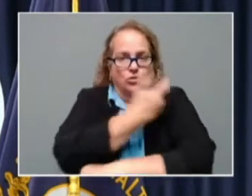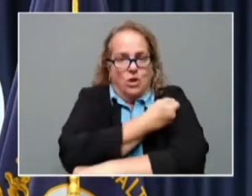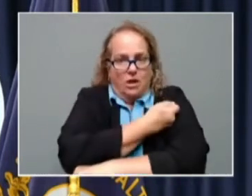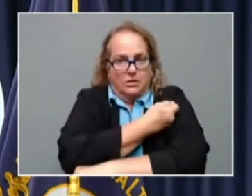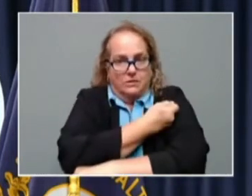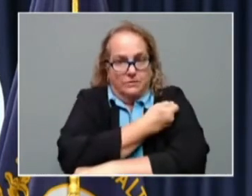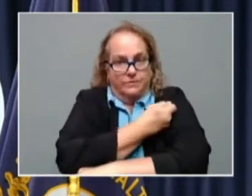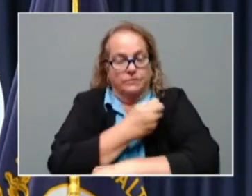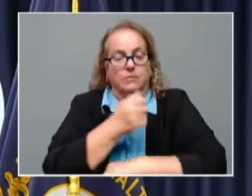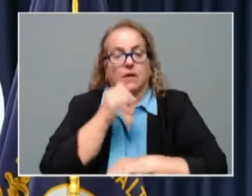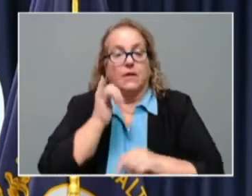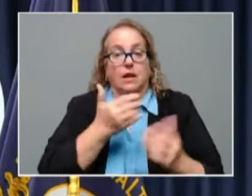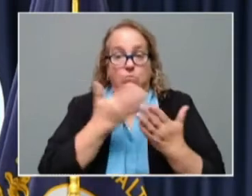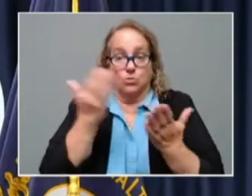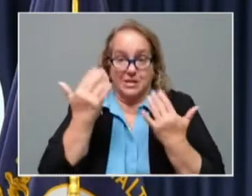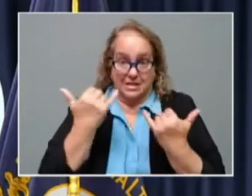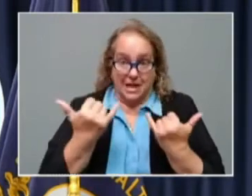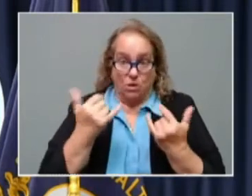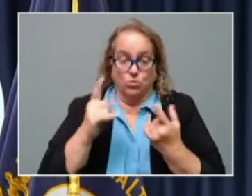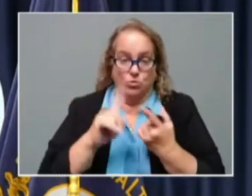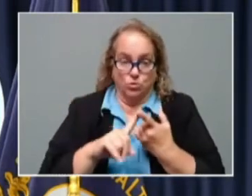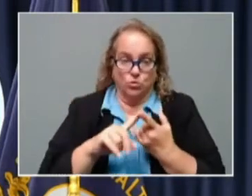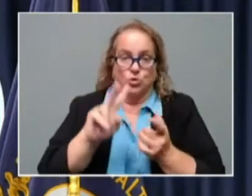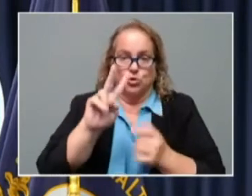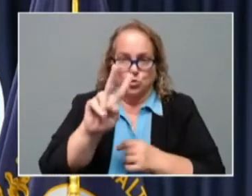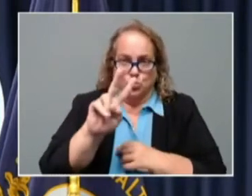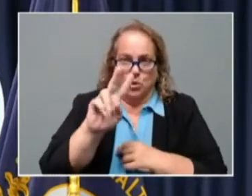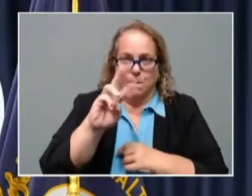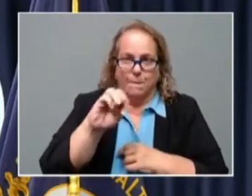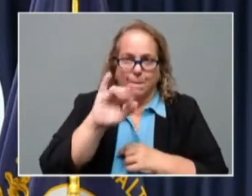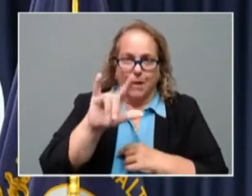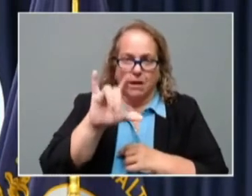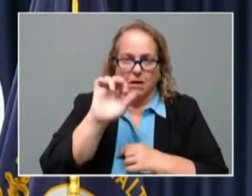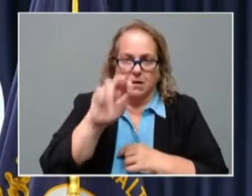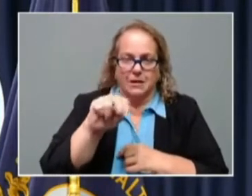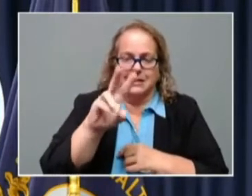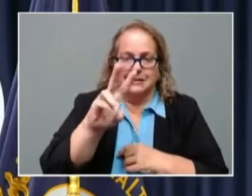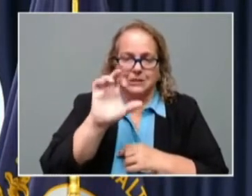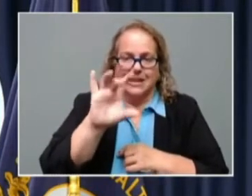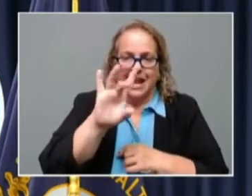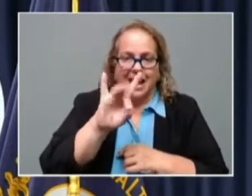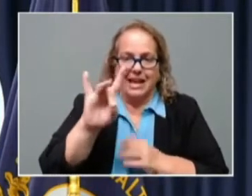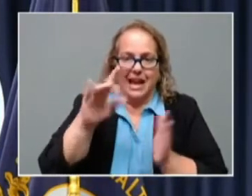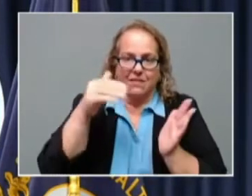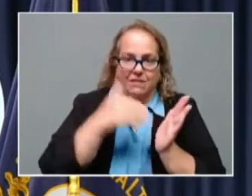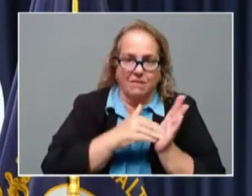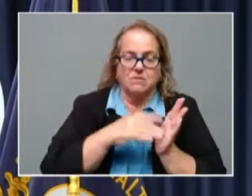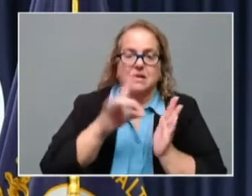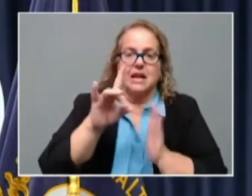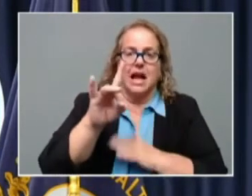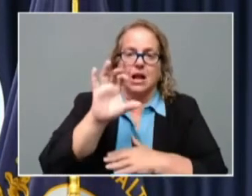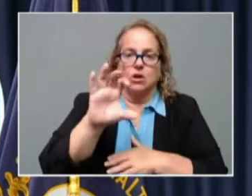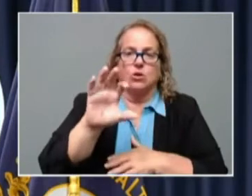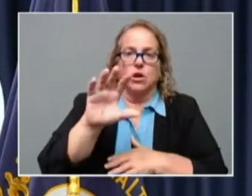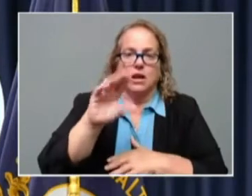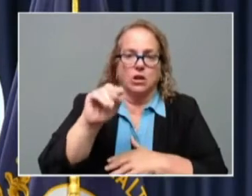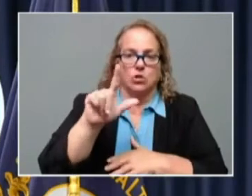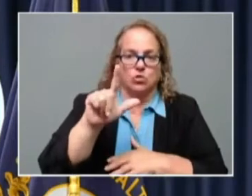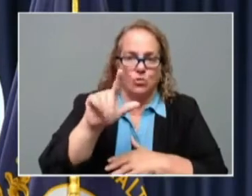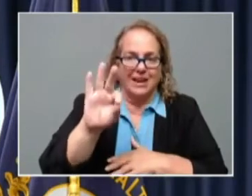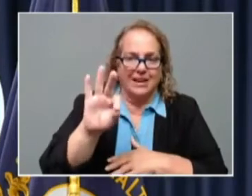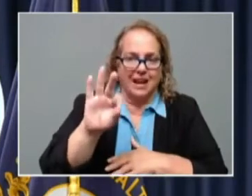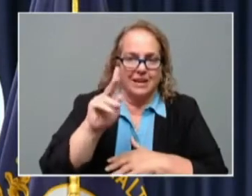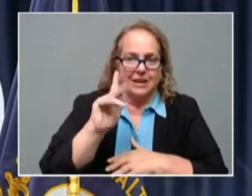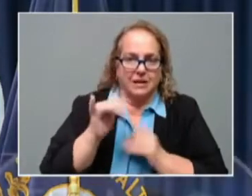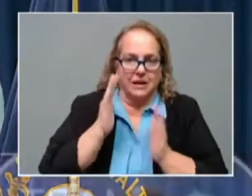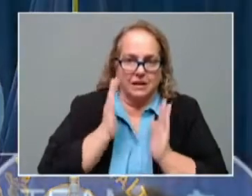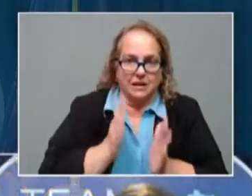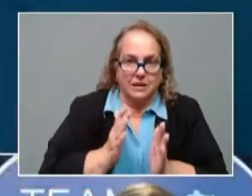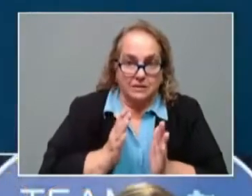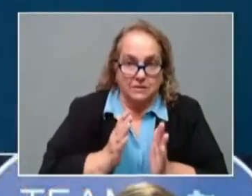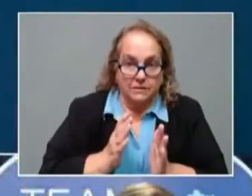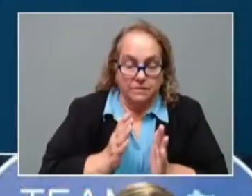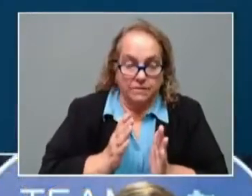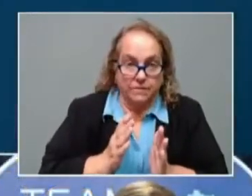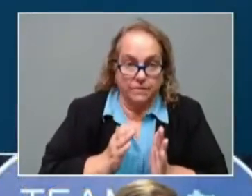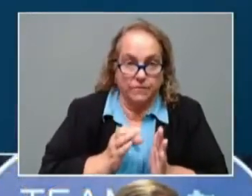us now to 2,688,800 And 29 Kentucky ins. So of all Kentucky ins across the